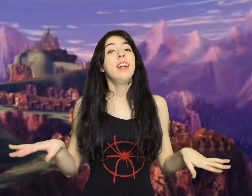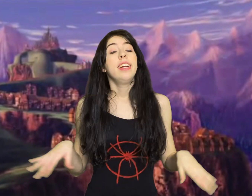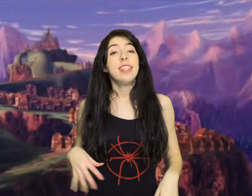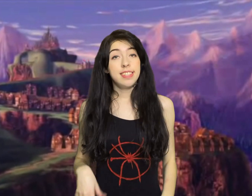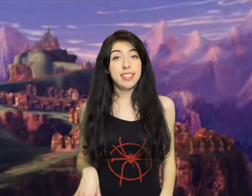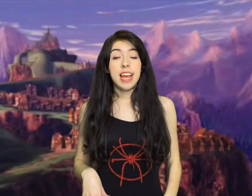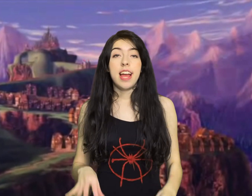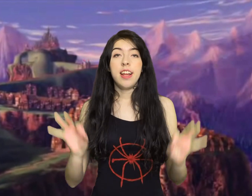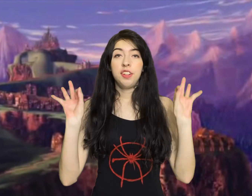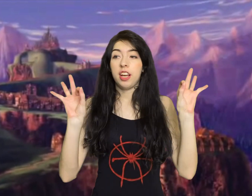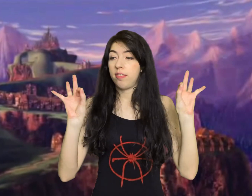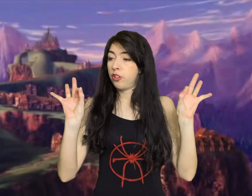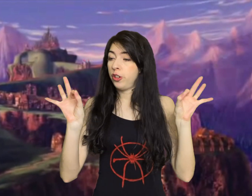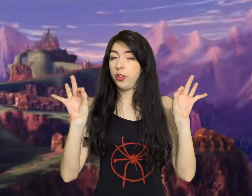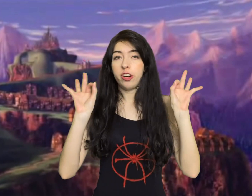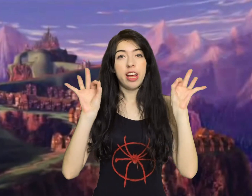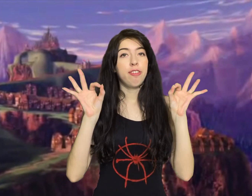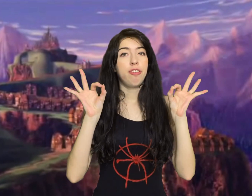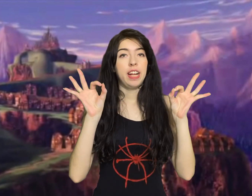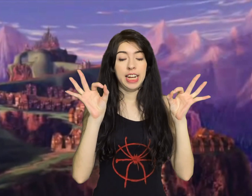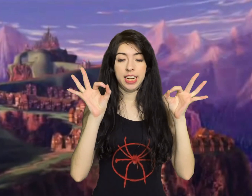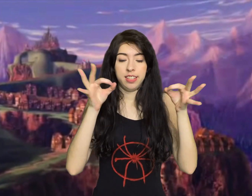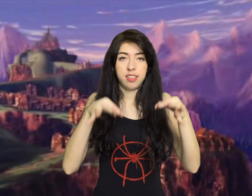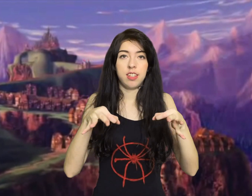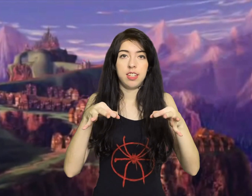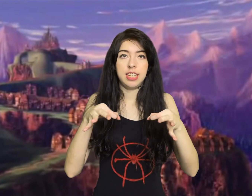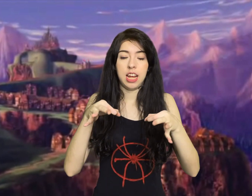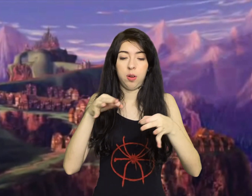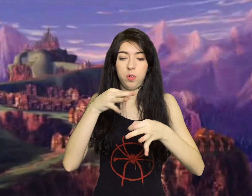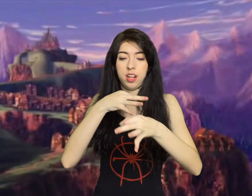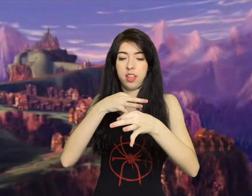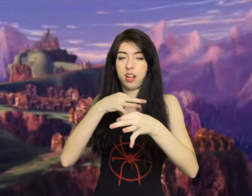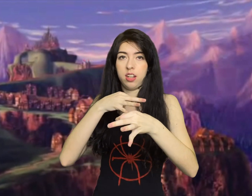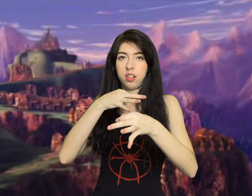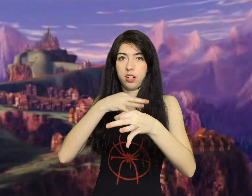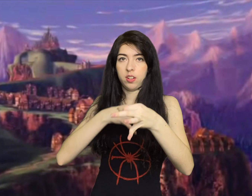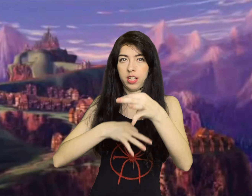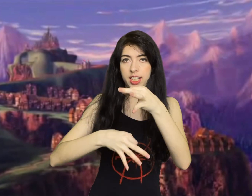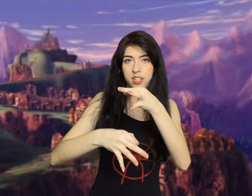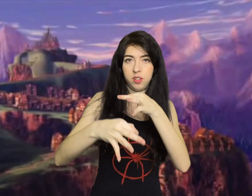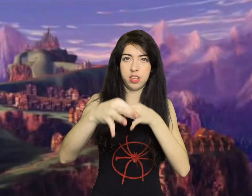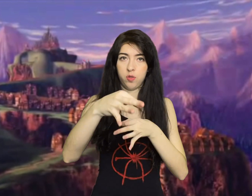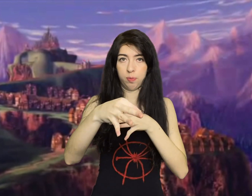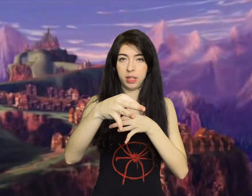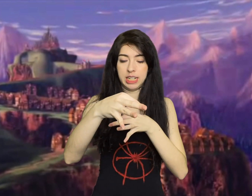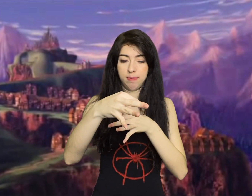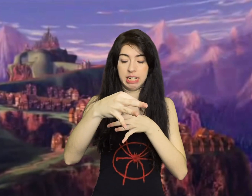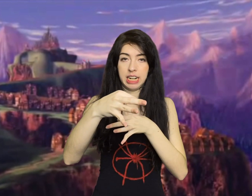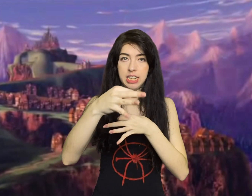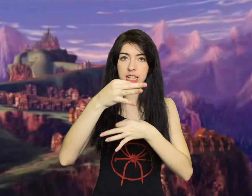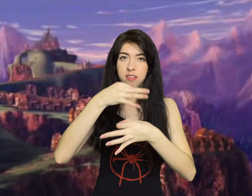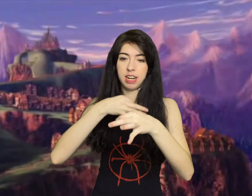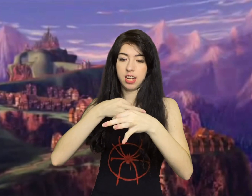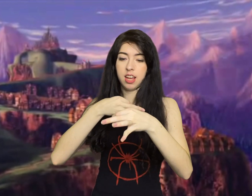INSTEAD you have two F hands down and then you like do this replacement kind of thing, right?